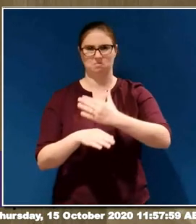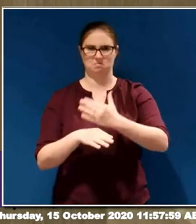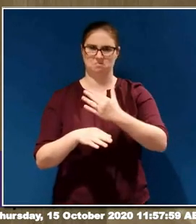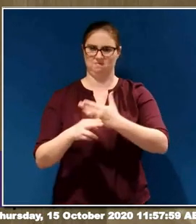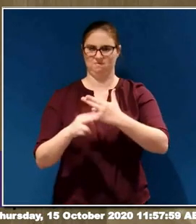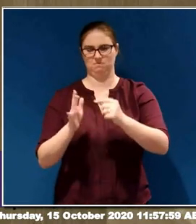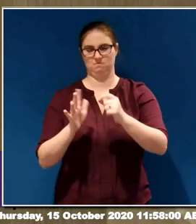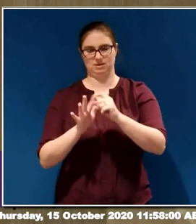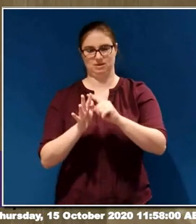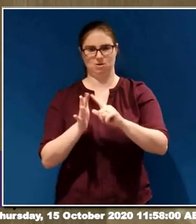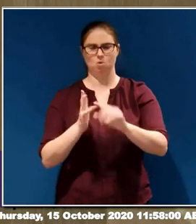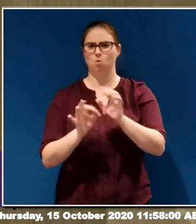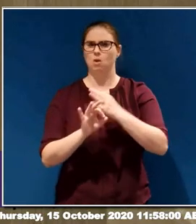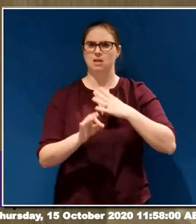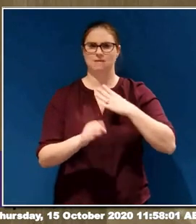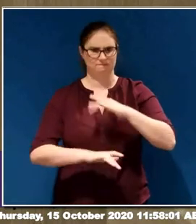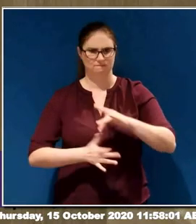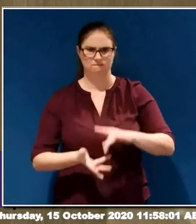That's my understanding, yes. OK.